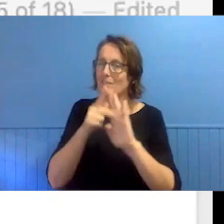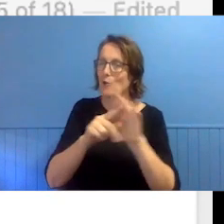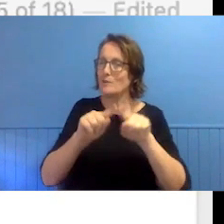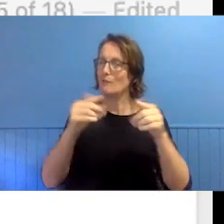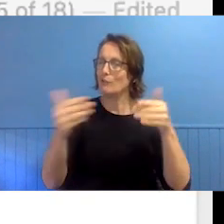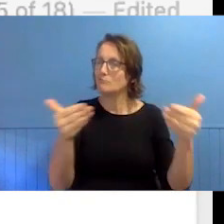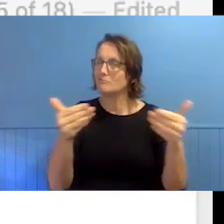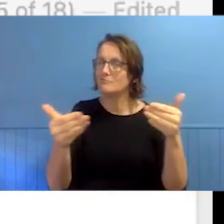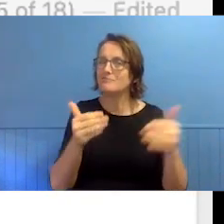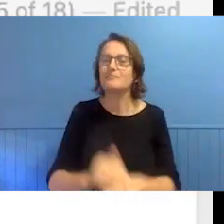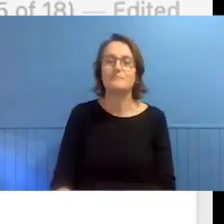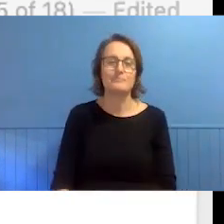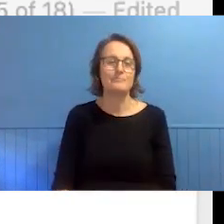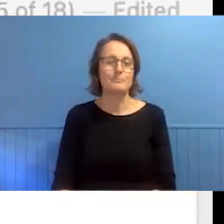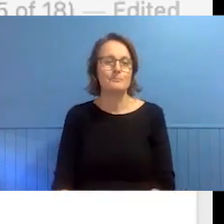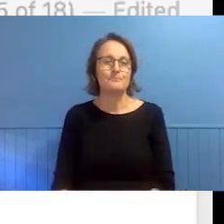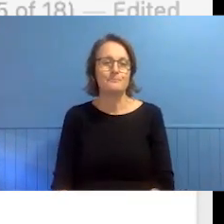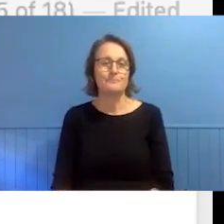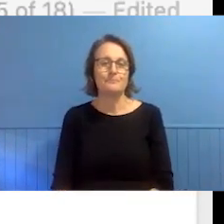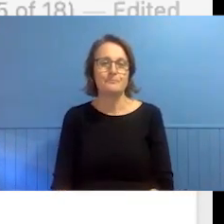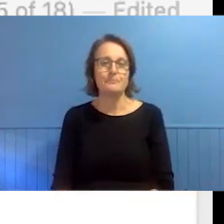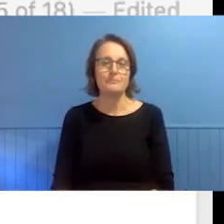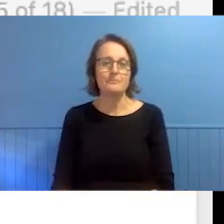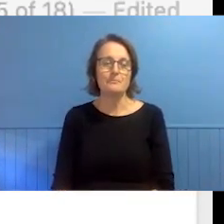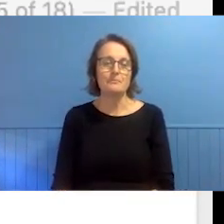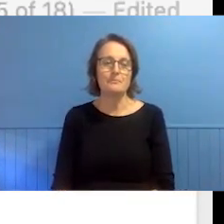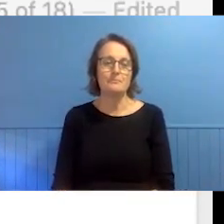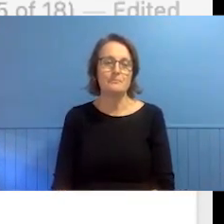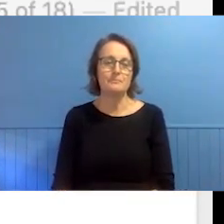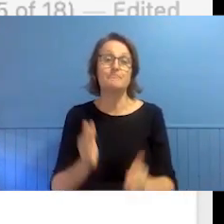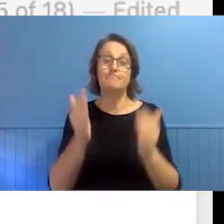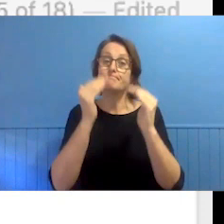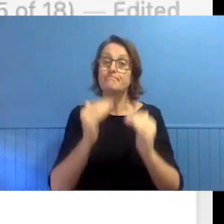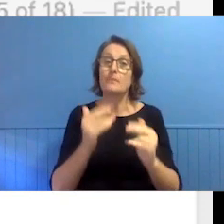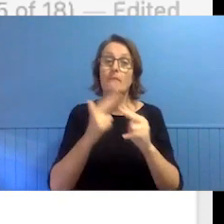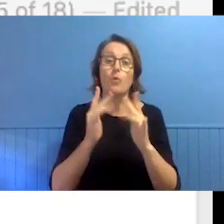relation to online behaves is that the rise of mobile in our lives has